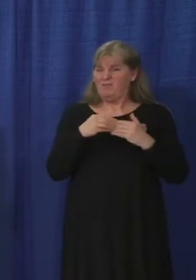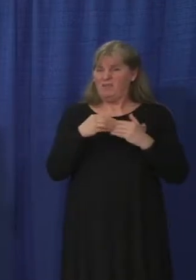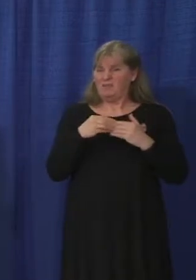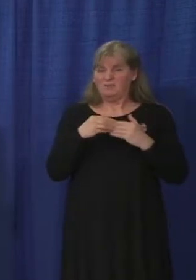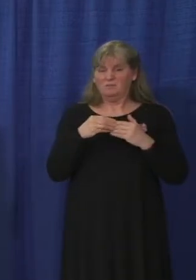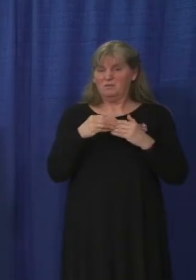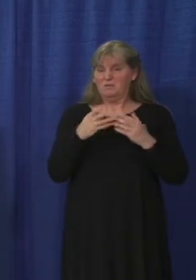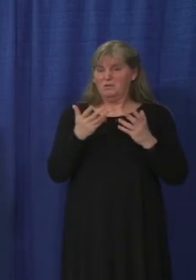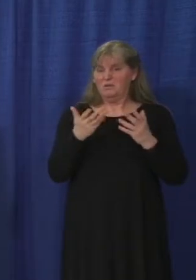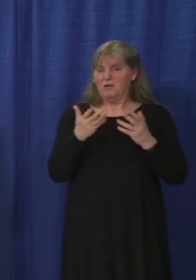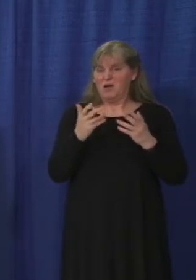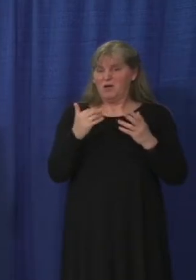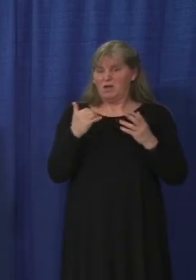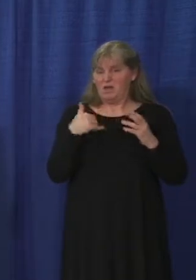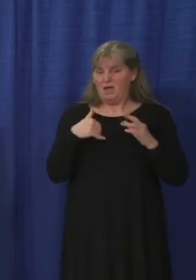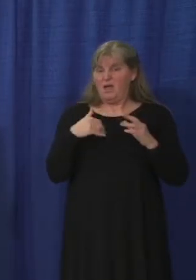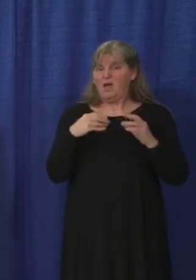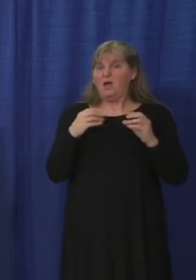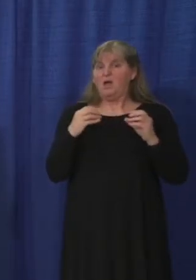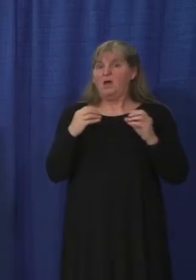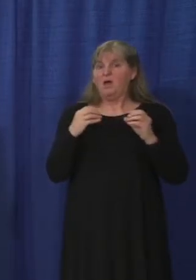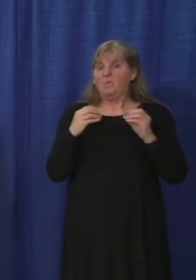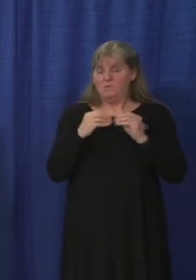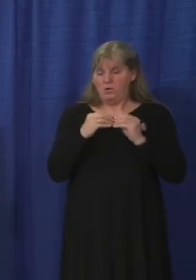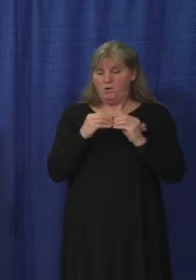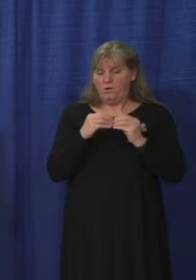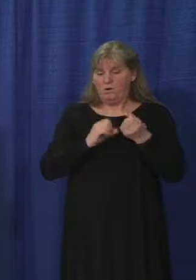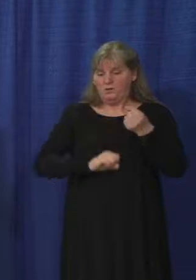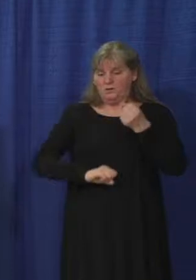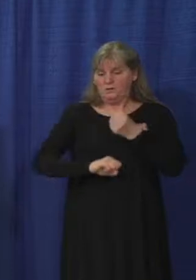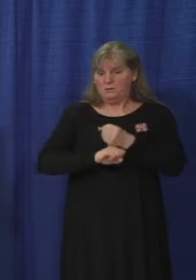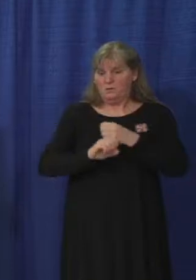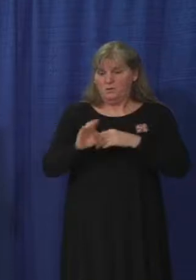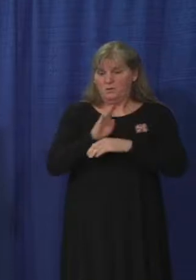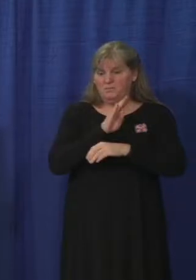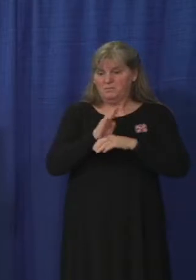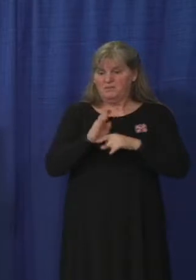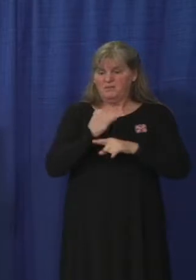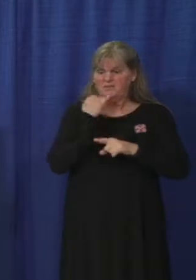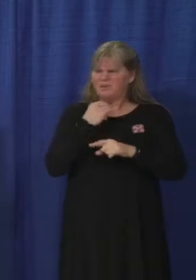businesses that may feel this is not enough?